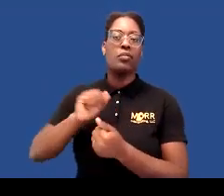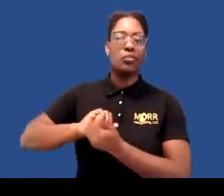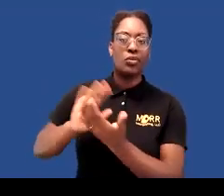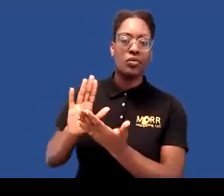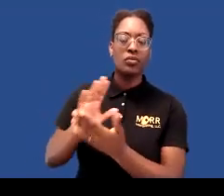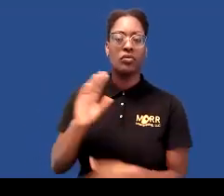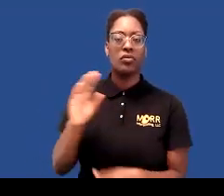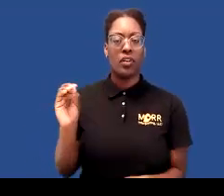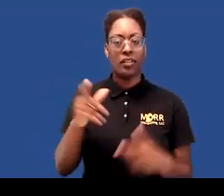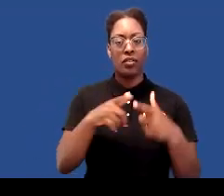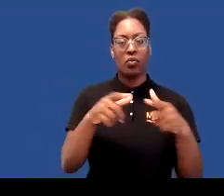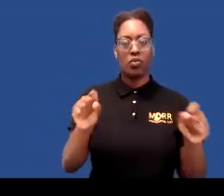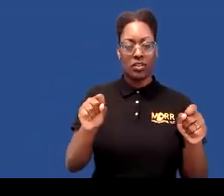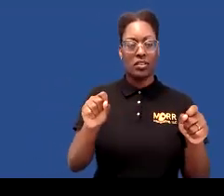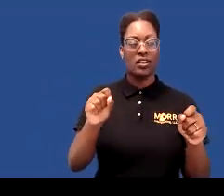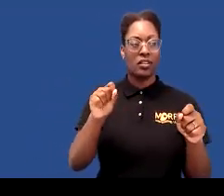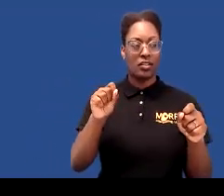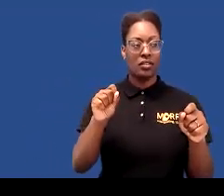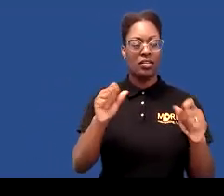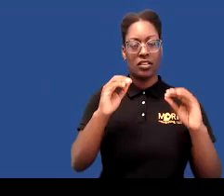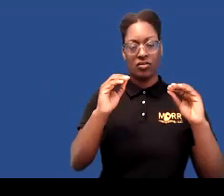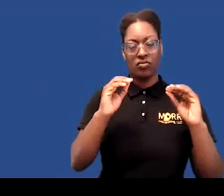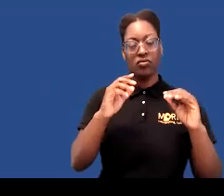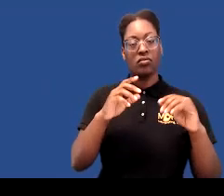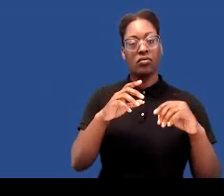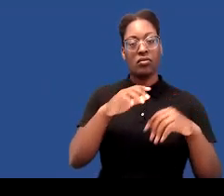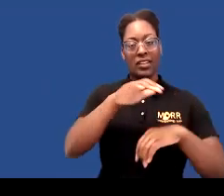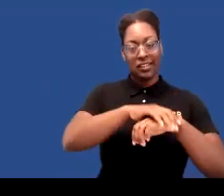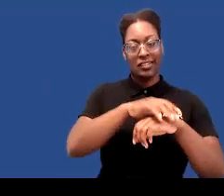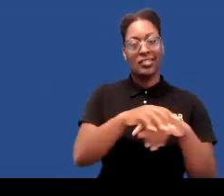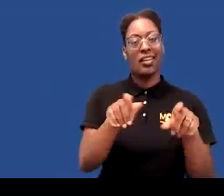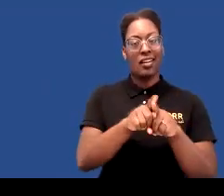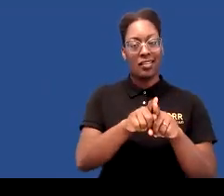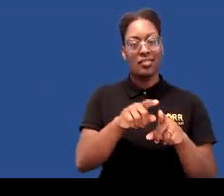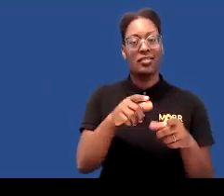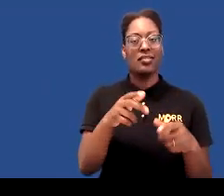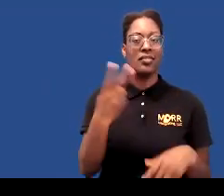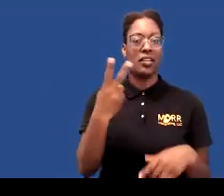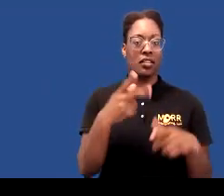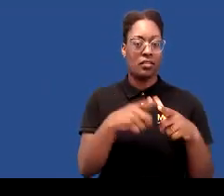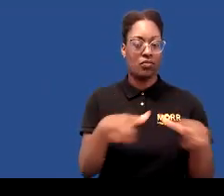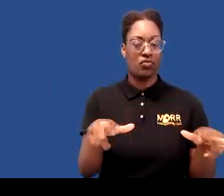"and the context of ESL writers "or English as a second language?" [Eric] Sure. I think